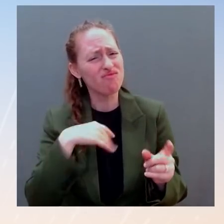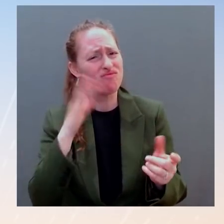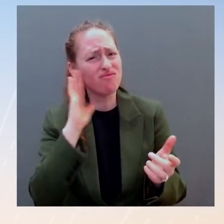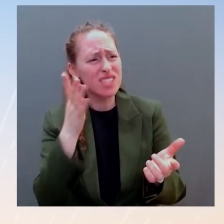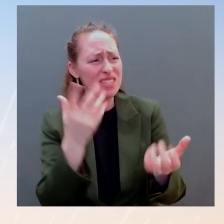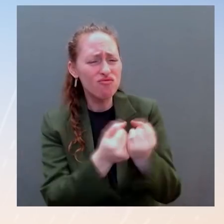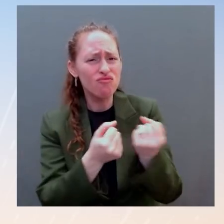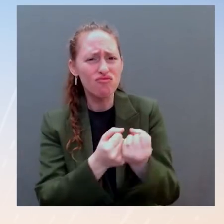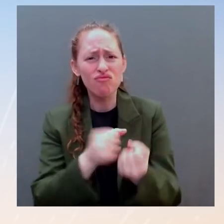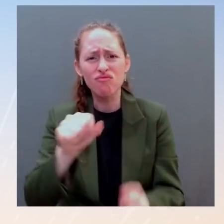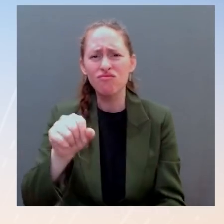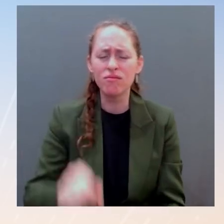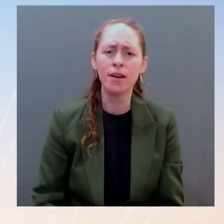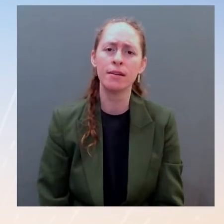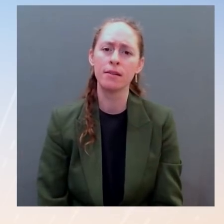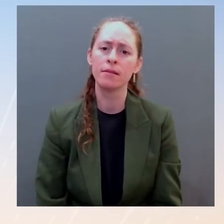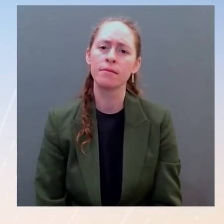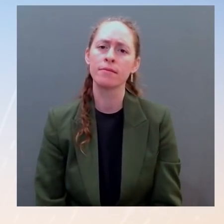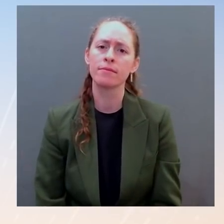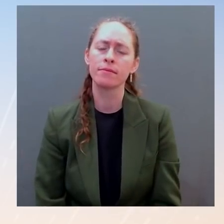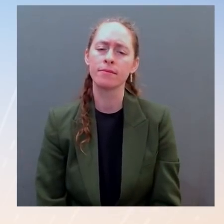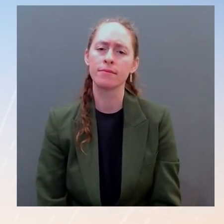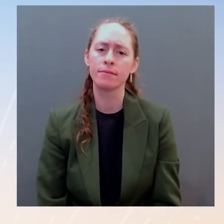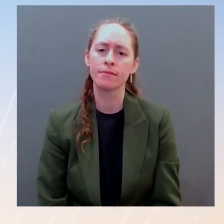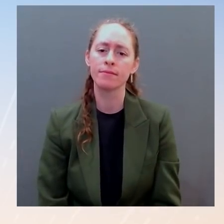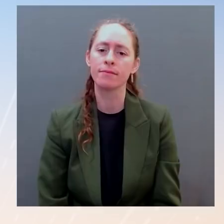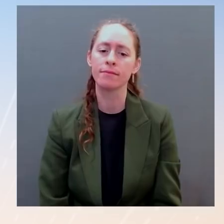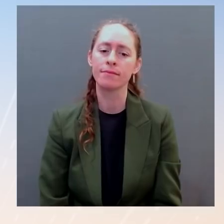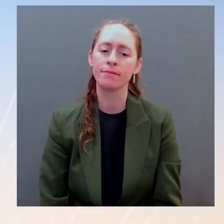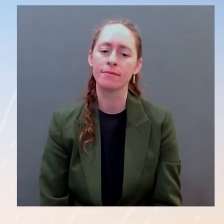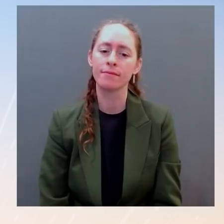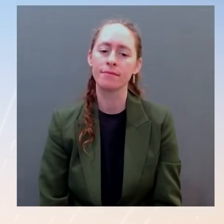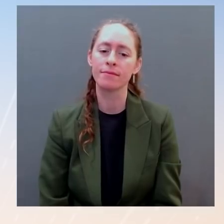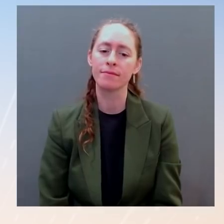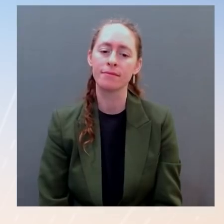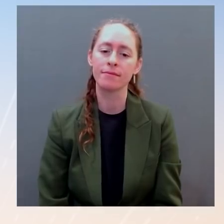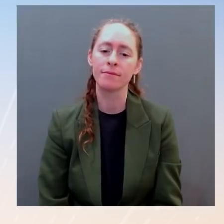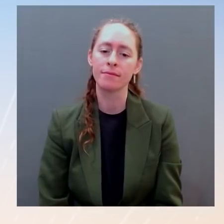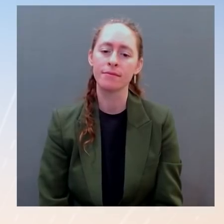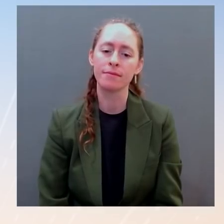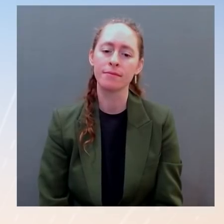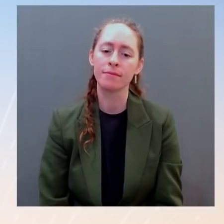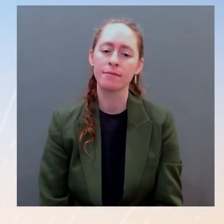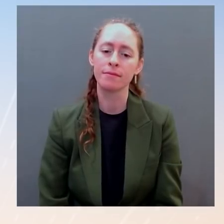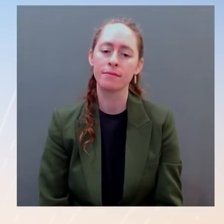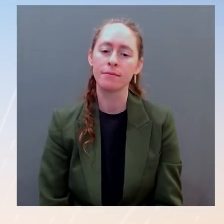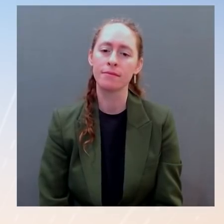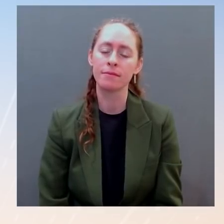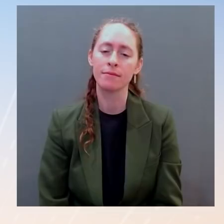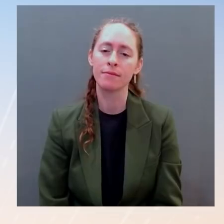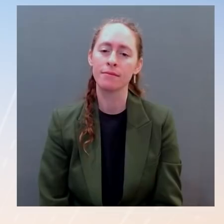We know that the Brazilian government its trying -- been trying -- try more than once. So why is he declining to -- Ms. Psaki: I don't have any update.